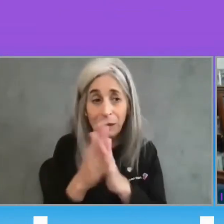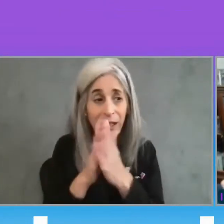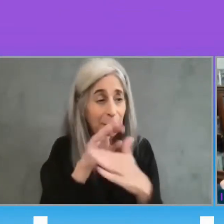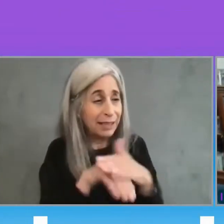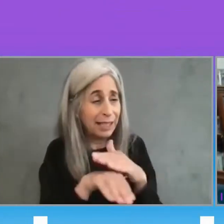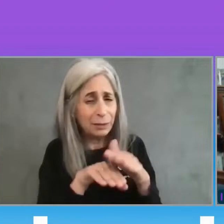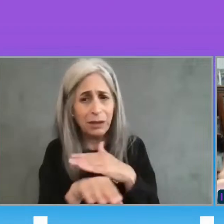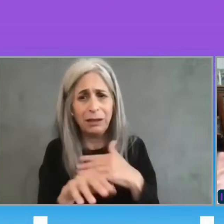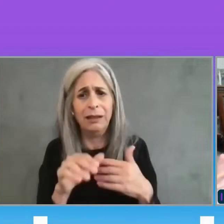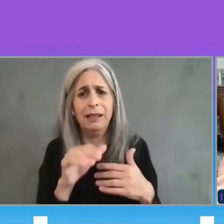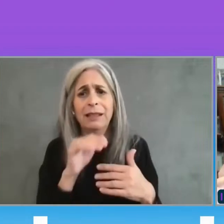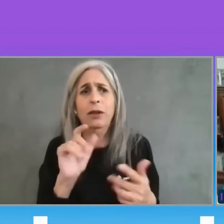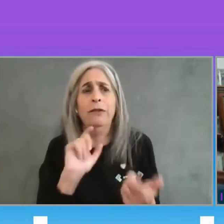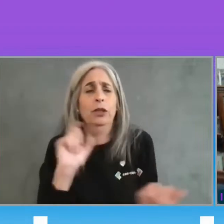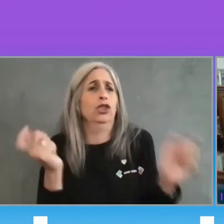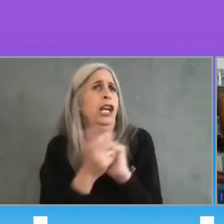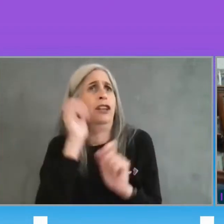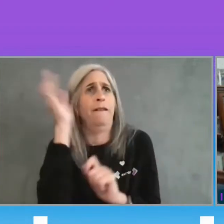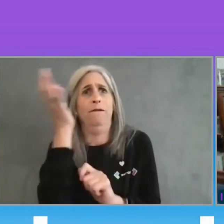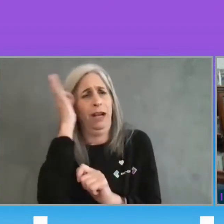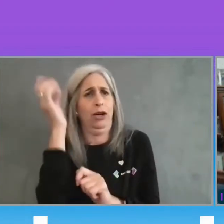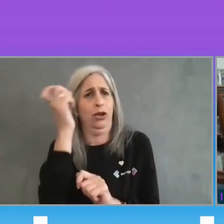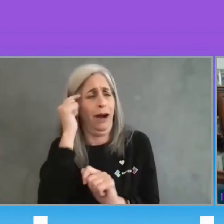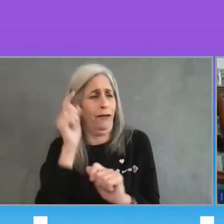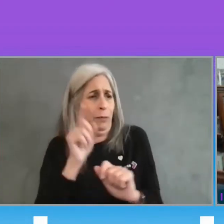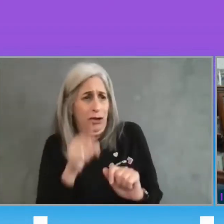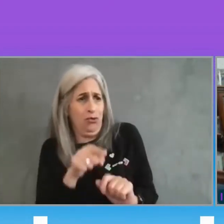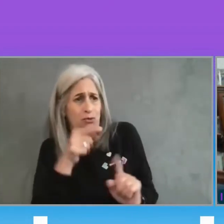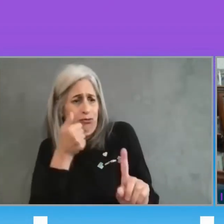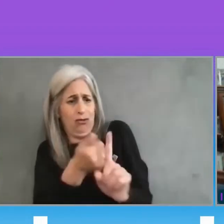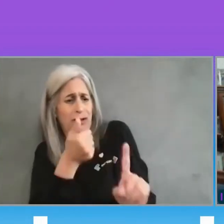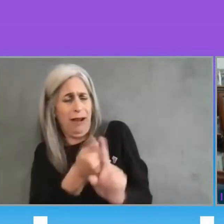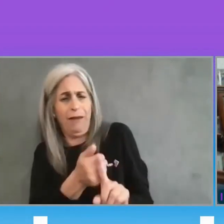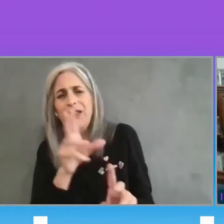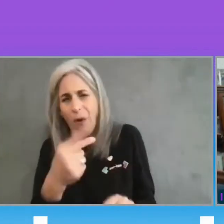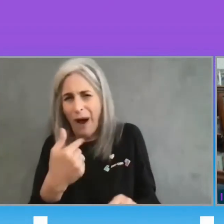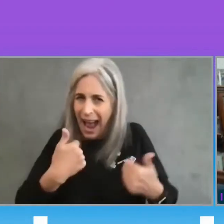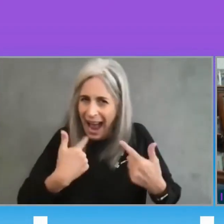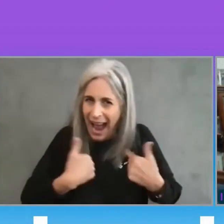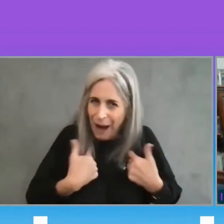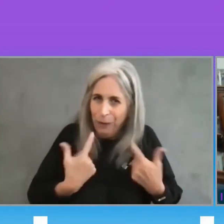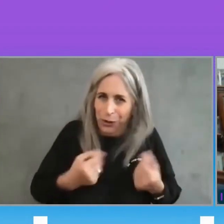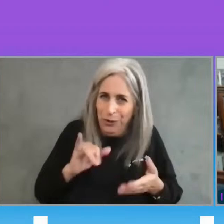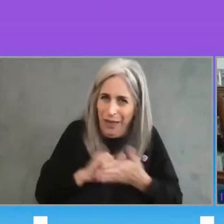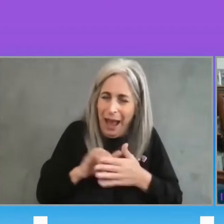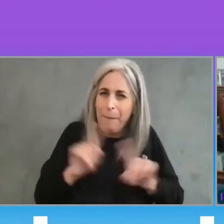accessible. I mean, you don't have to, you know, change. The federal government can try to